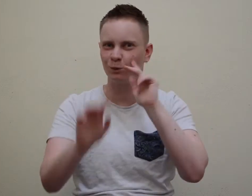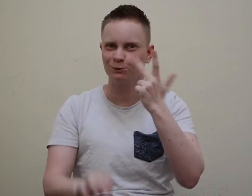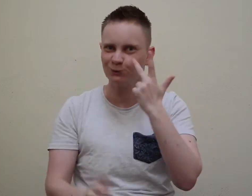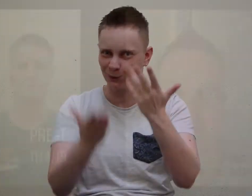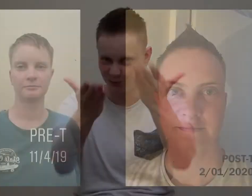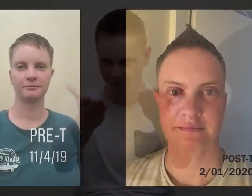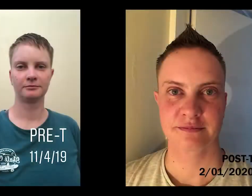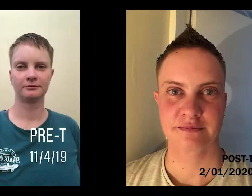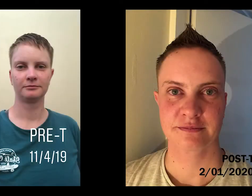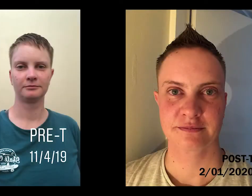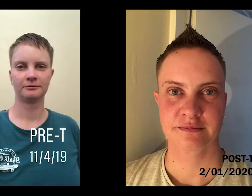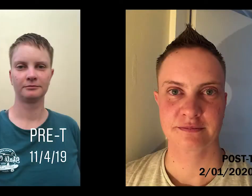a current photo. So take a look.